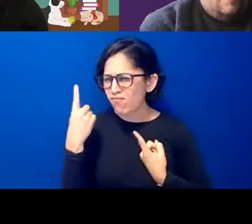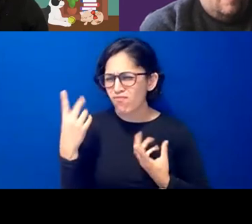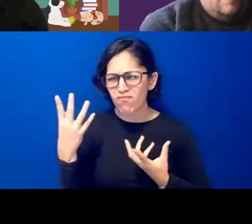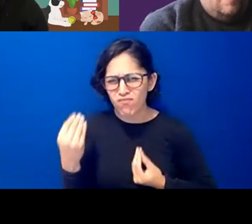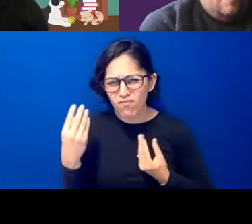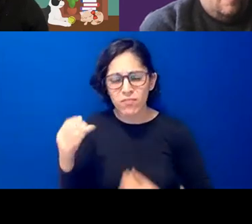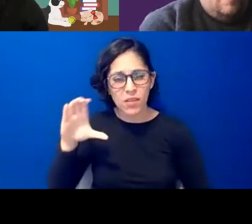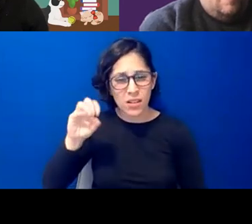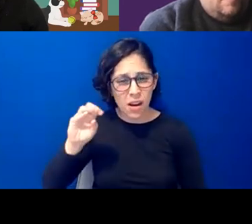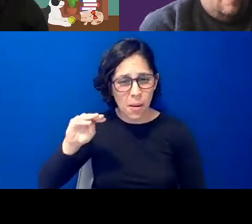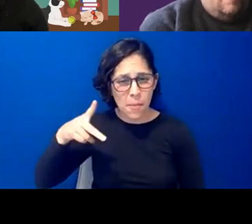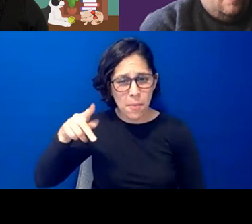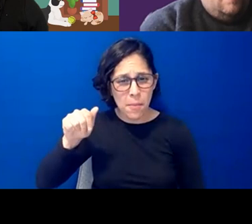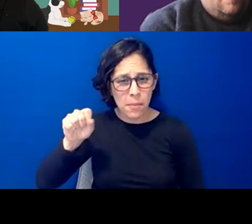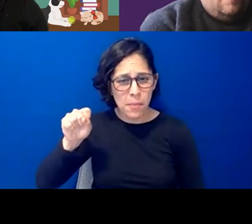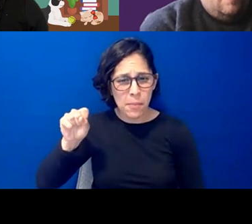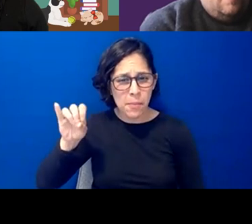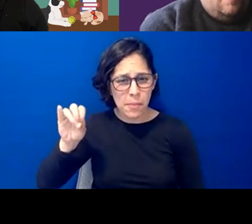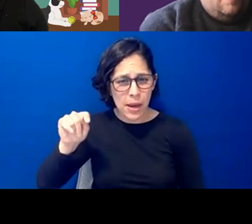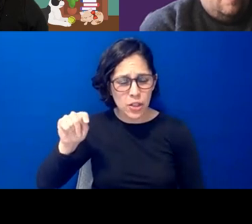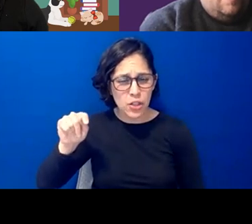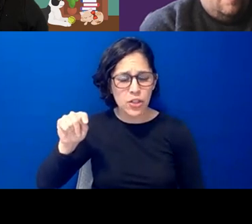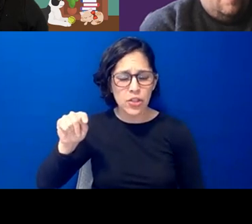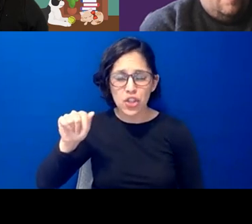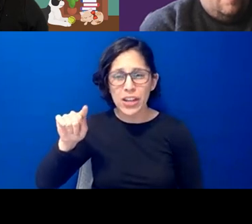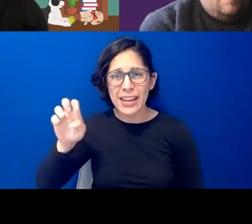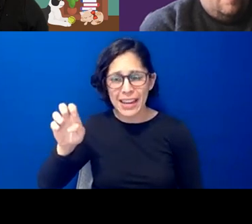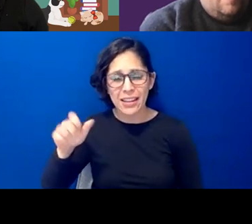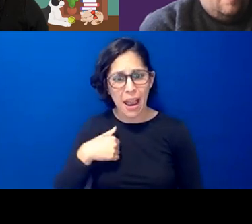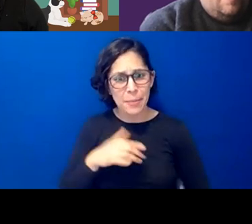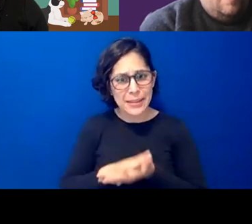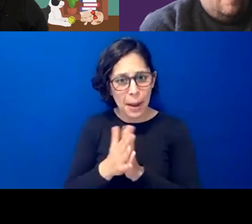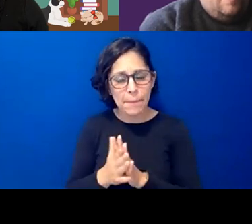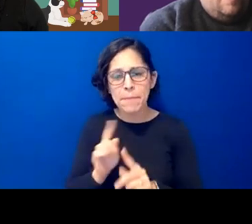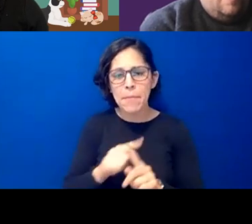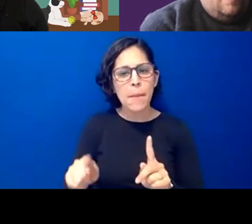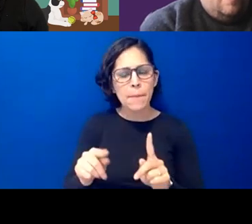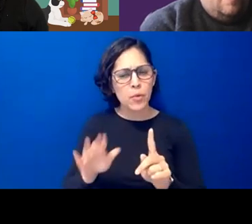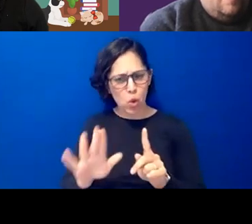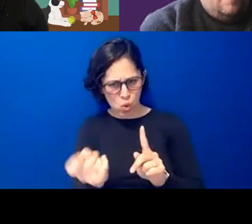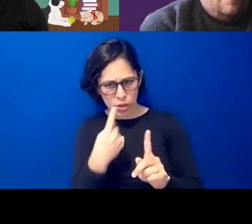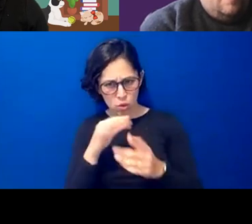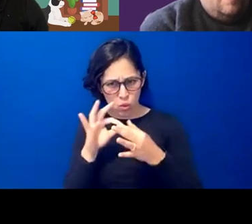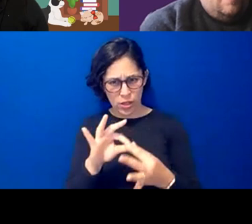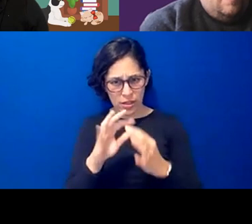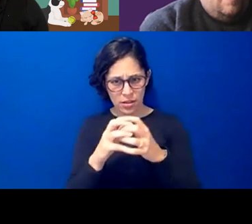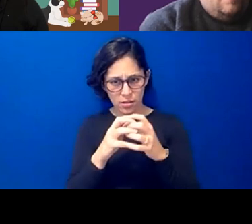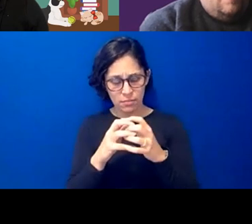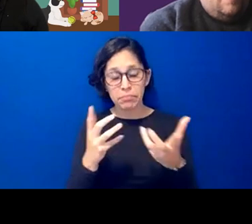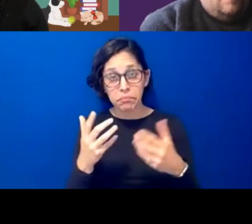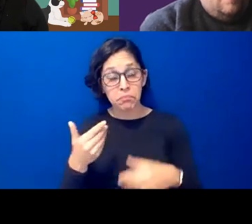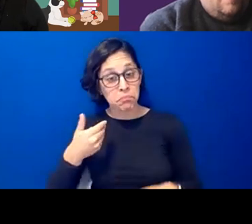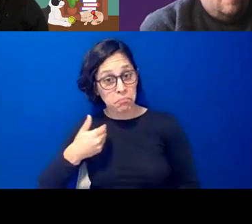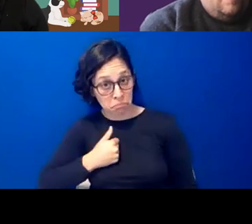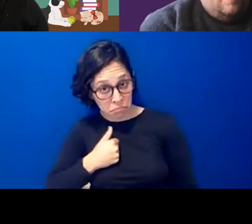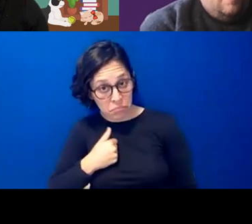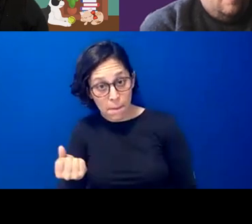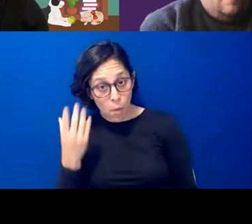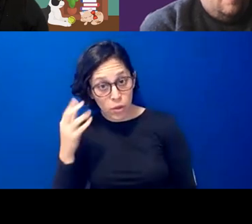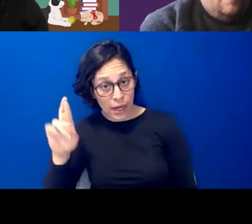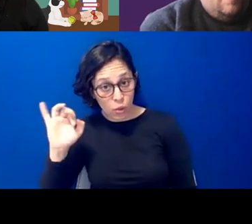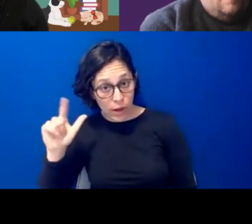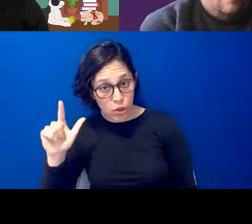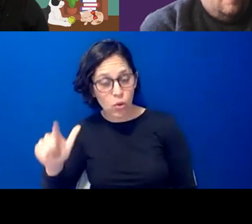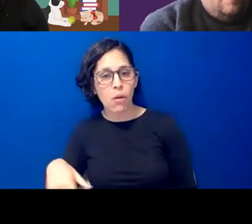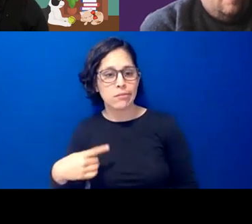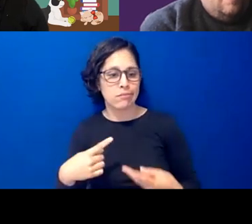Aurora Chang: I think, to address the intersection ality question you know, like, for me, you know i'm multi-racial identify as queer I you know.